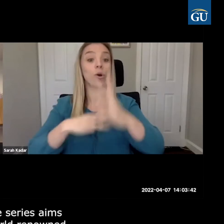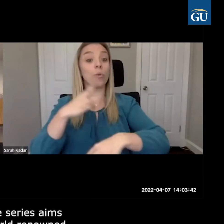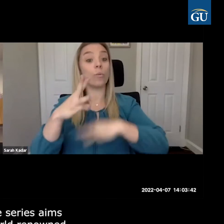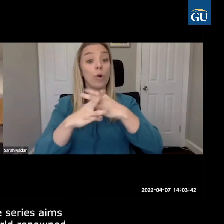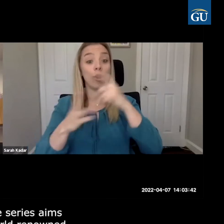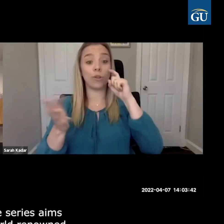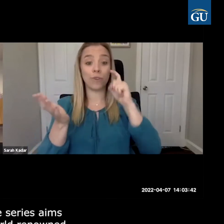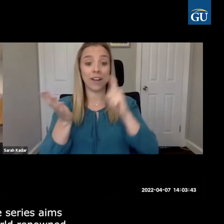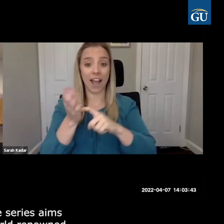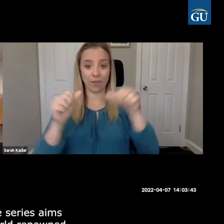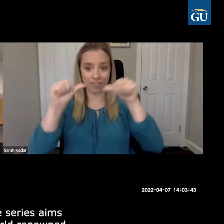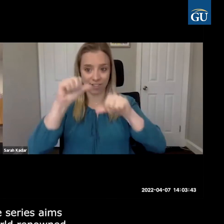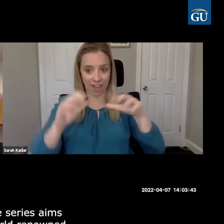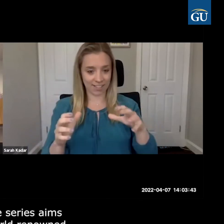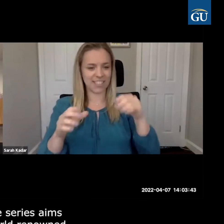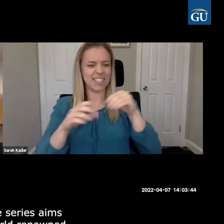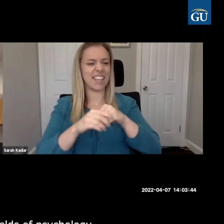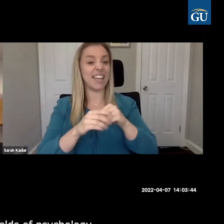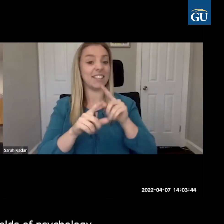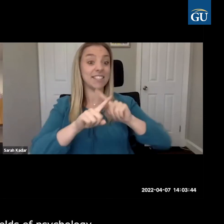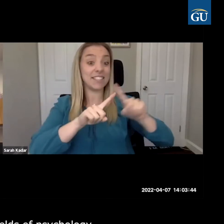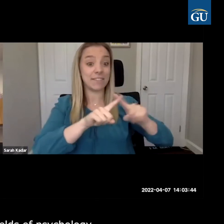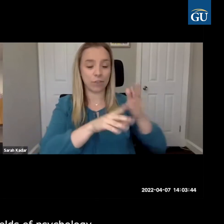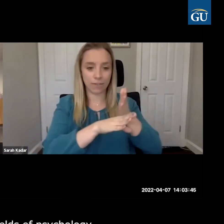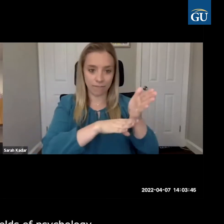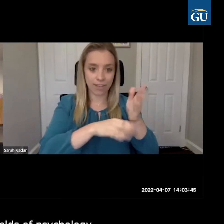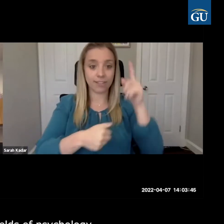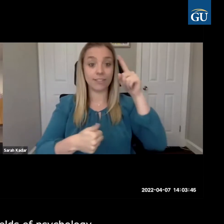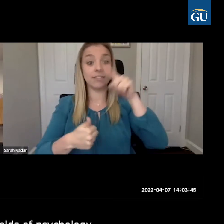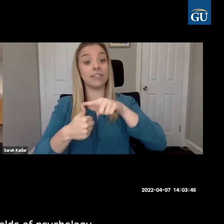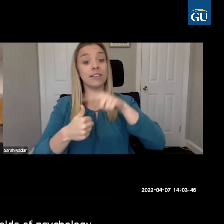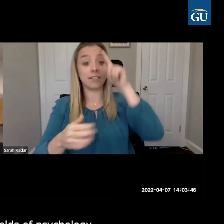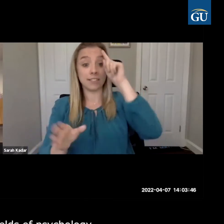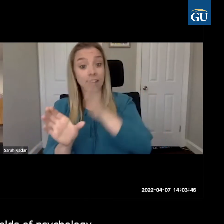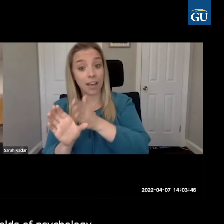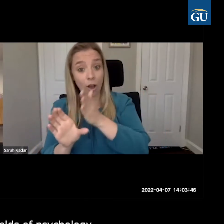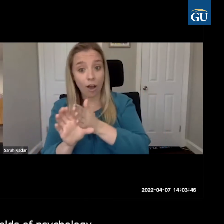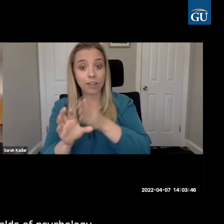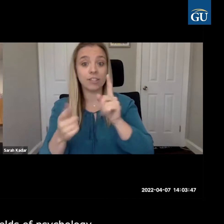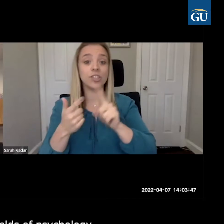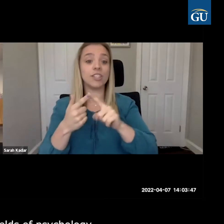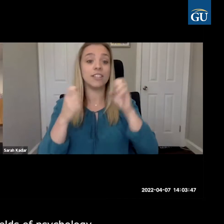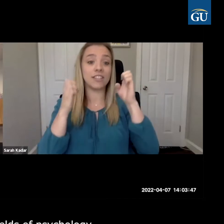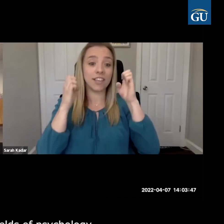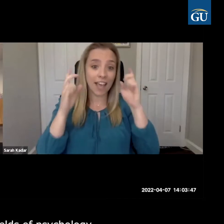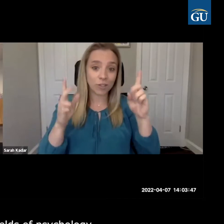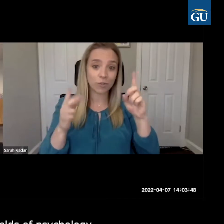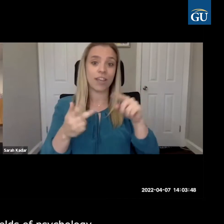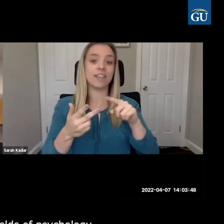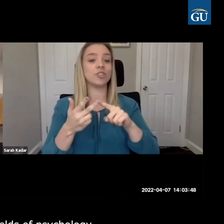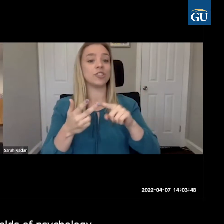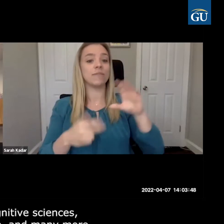aims to honor world-renowned scientists in the fields of psychology